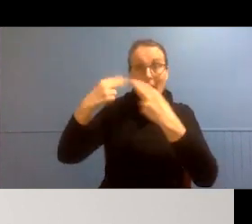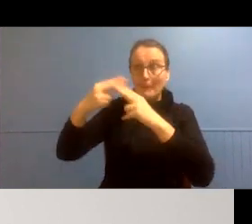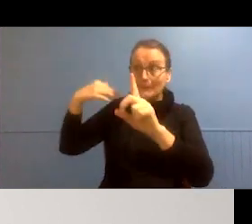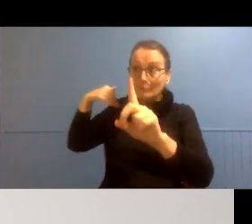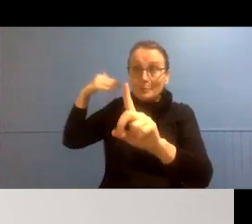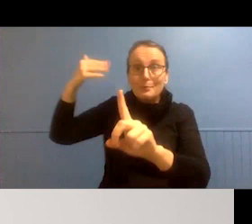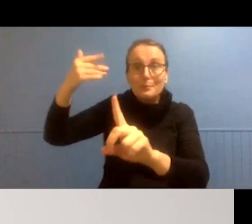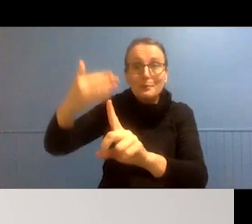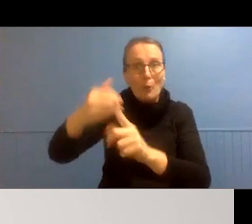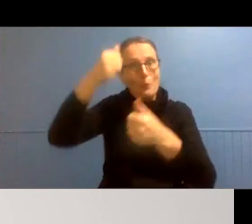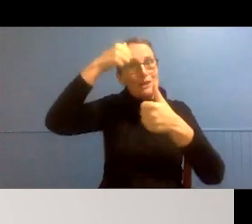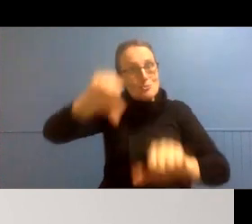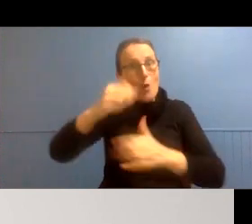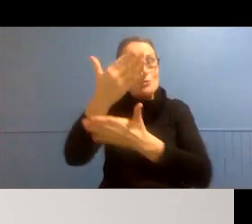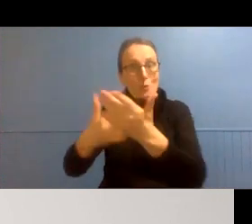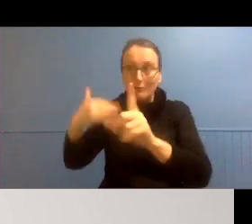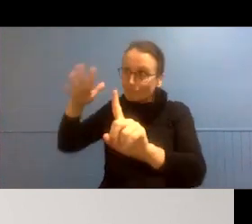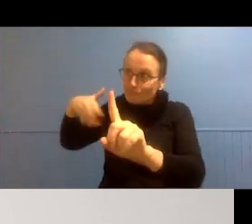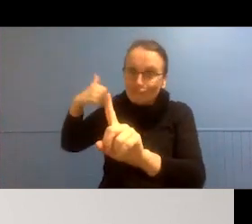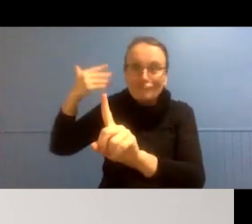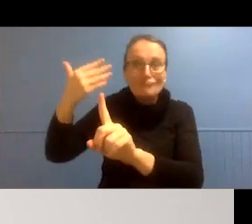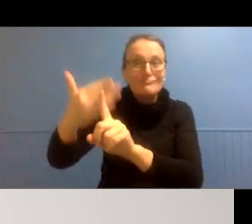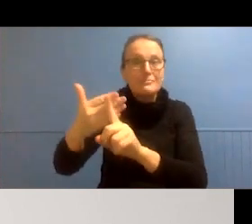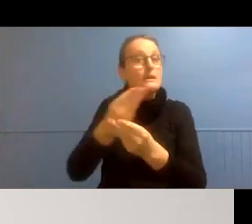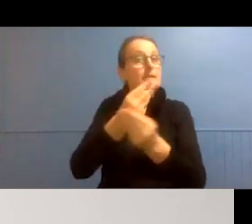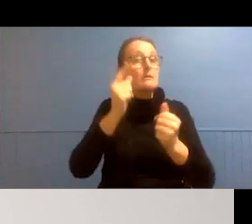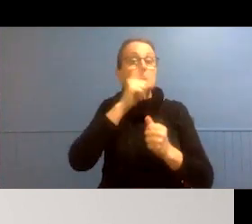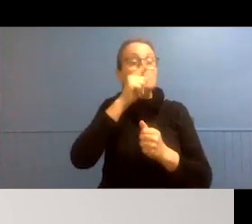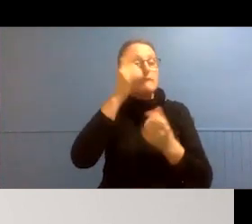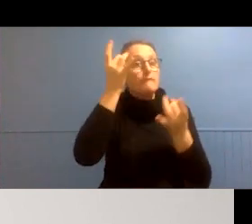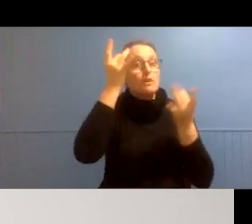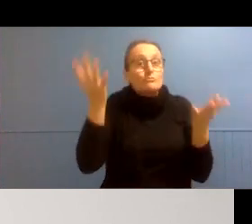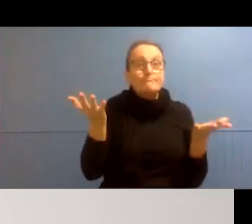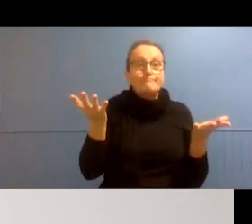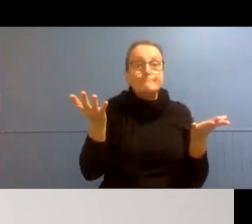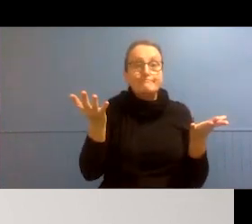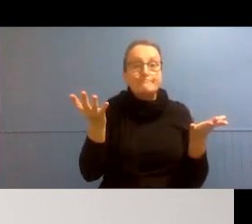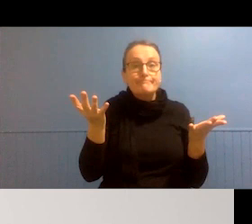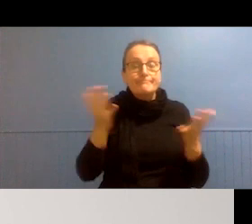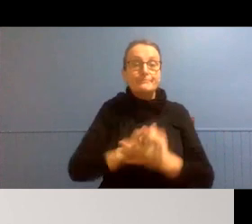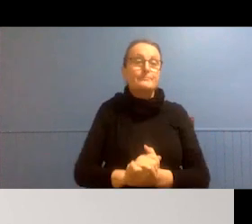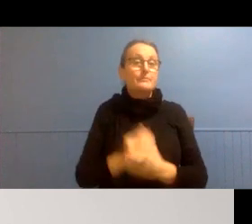story but some of us have forgotten it. Some of us are able to trace